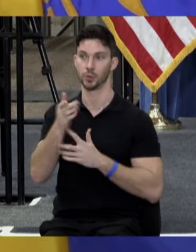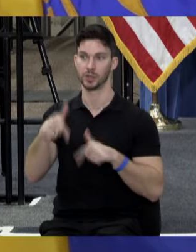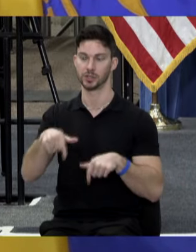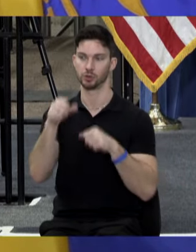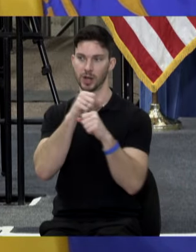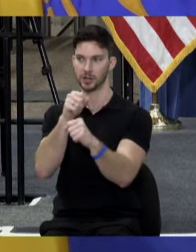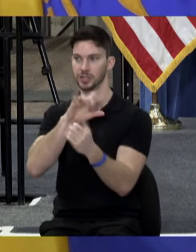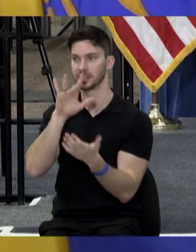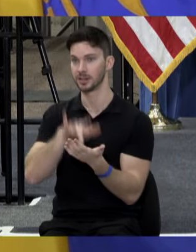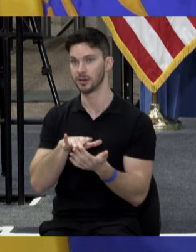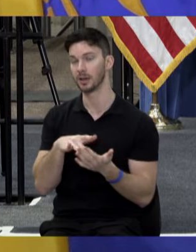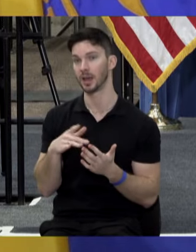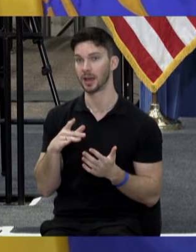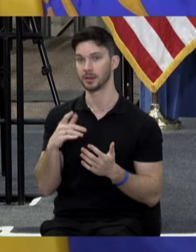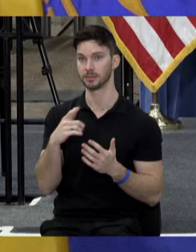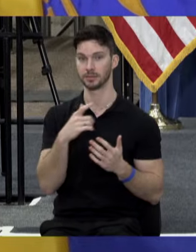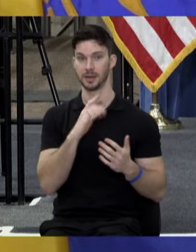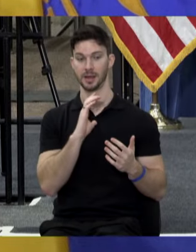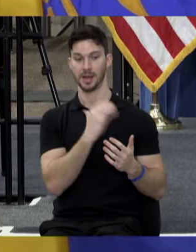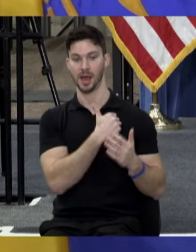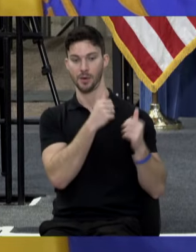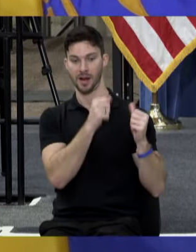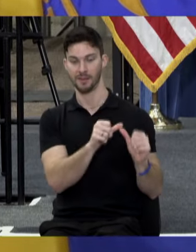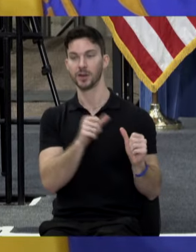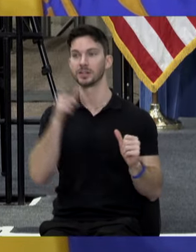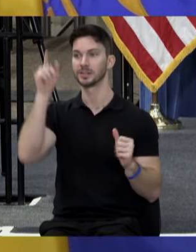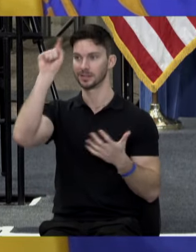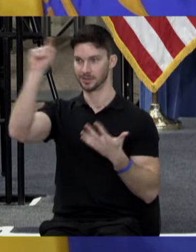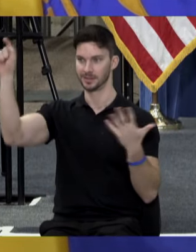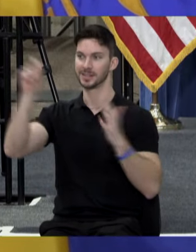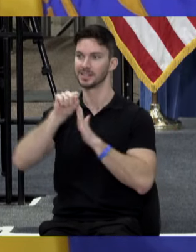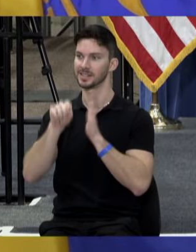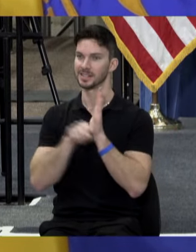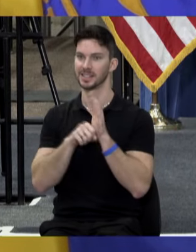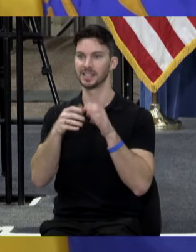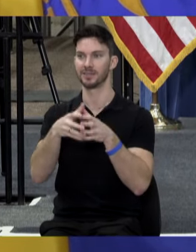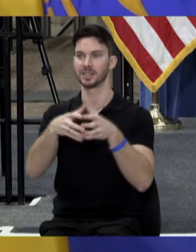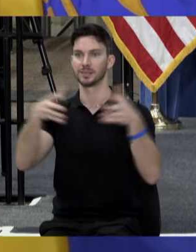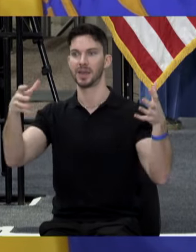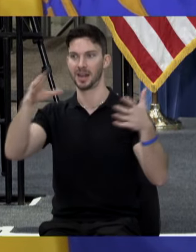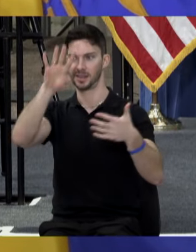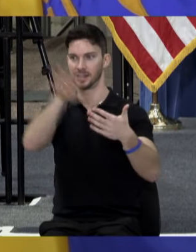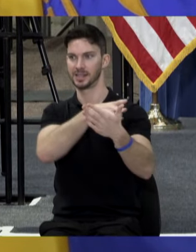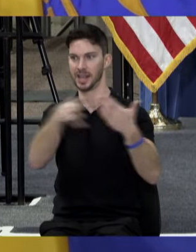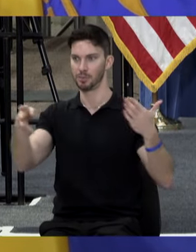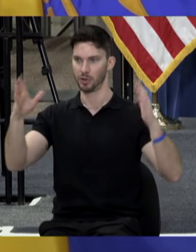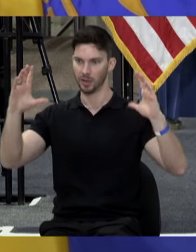And through our efforts, states have expanded the table, including critical partners that have